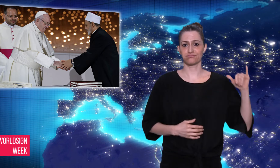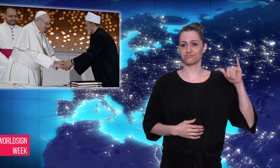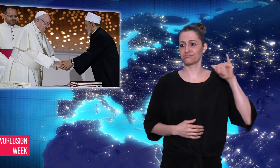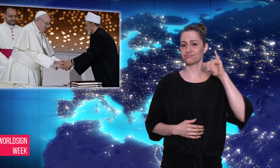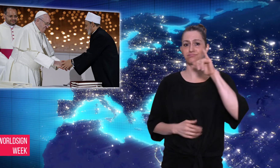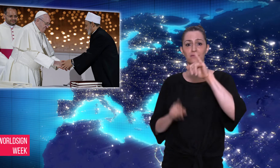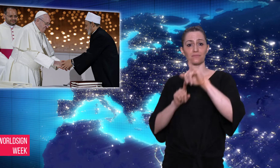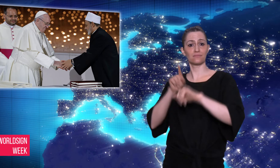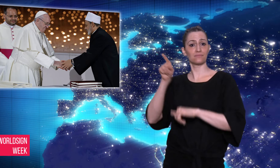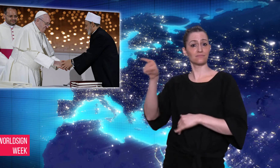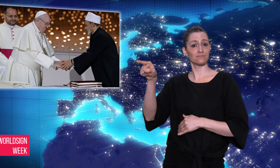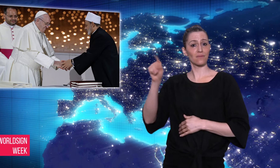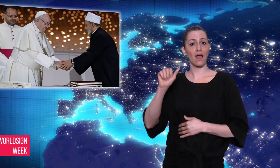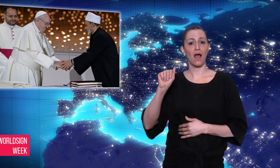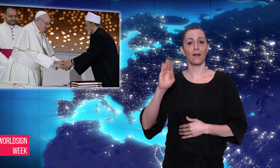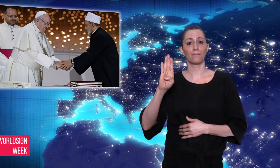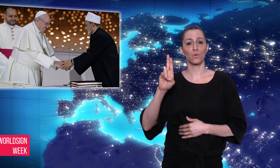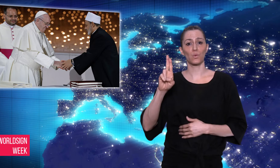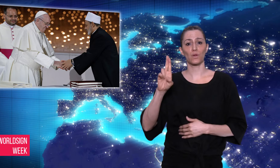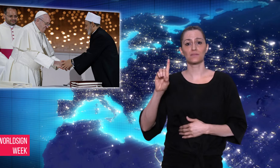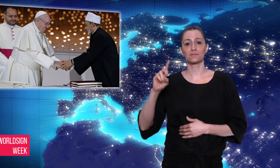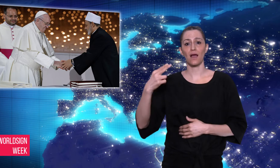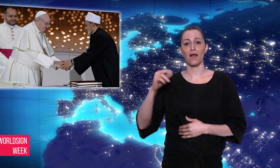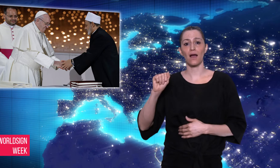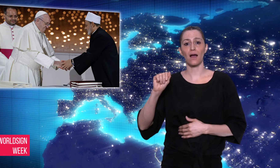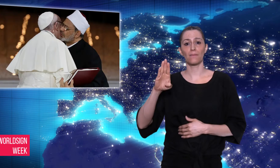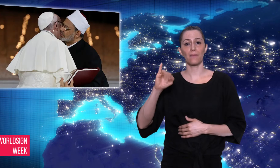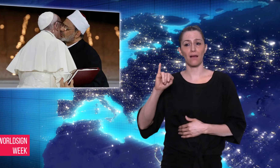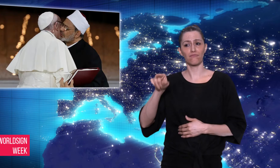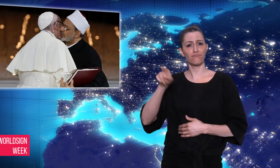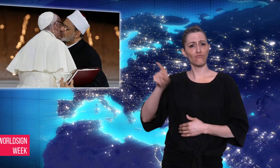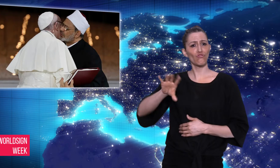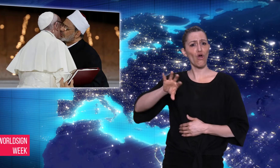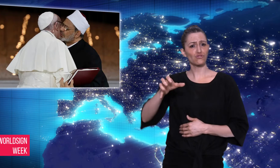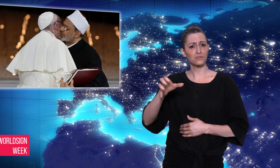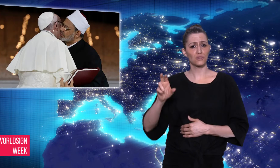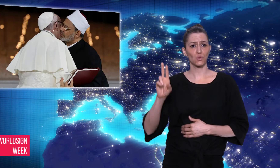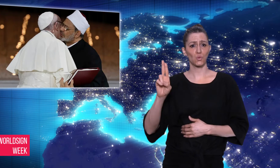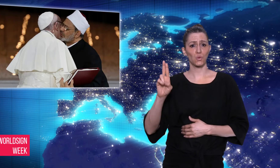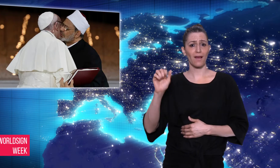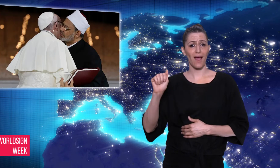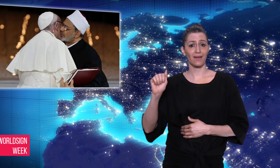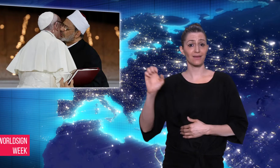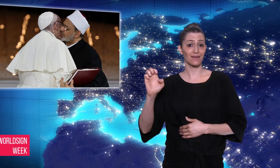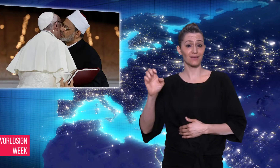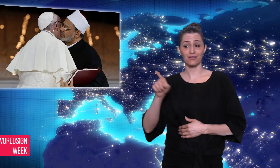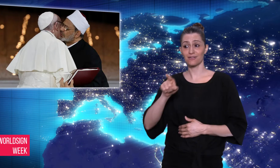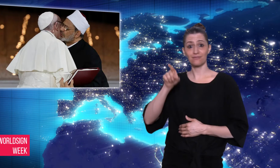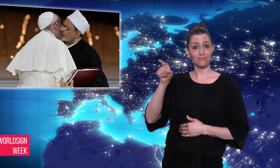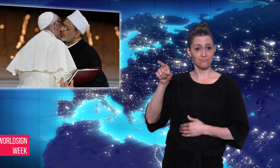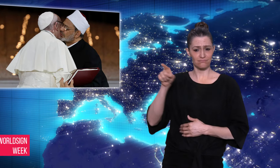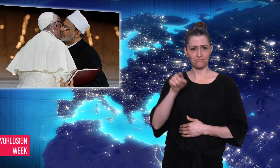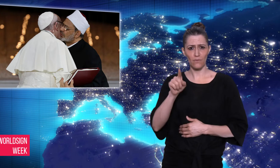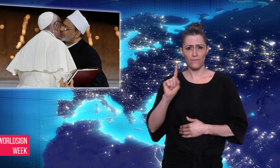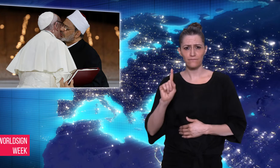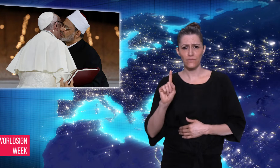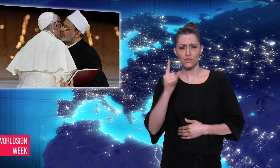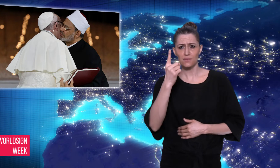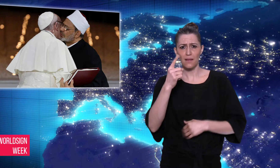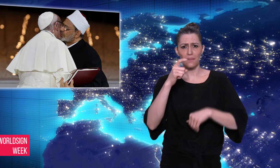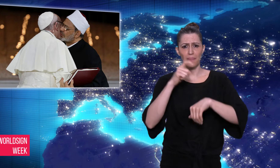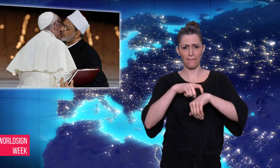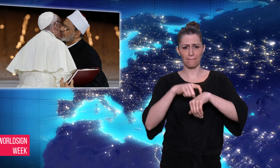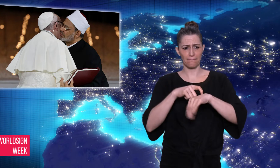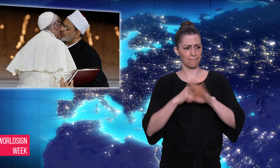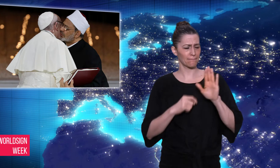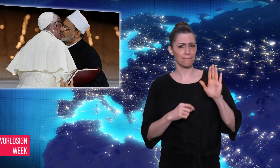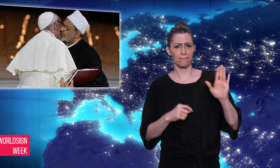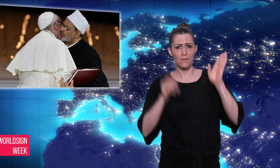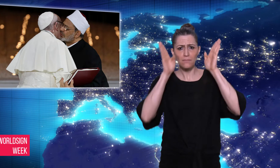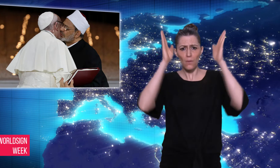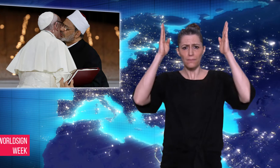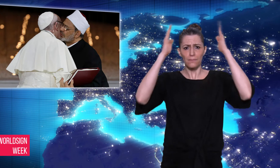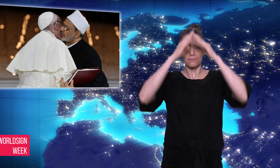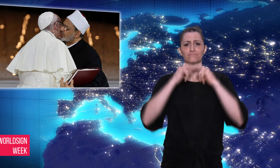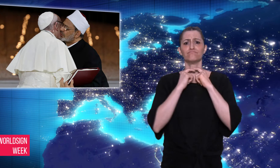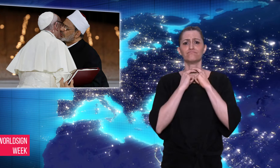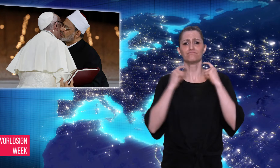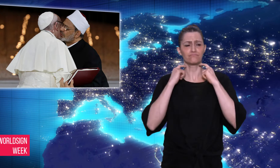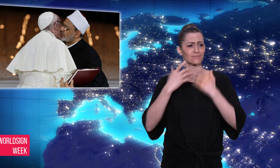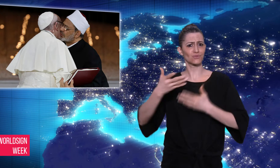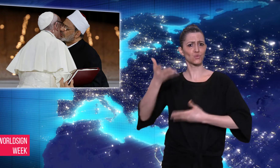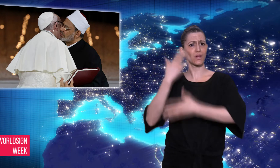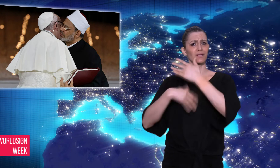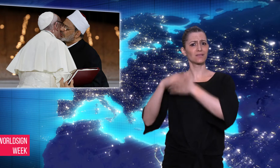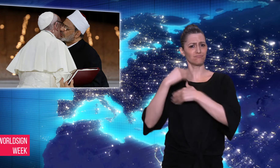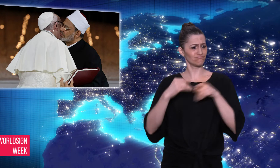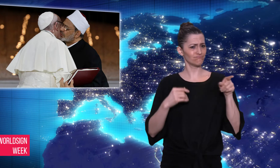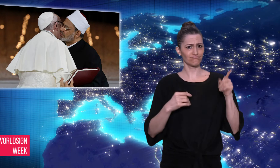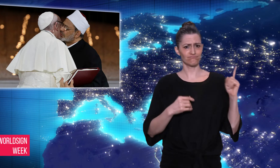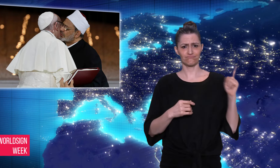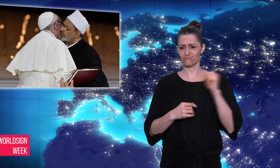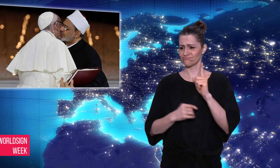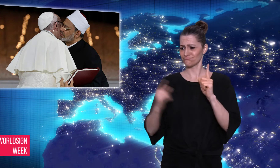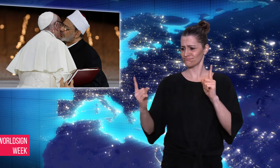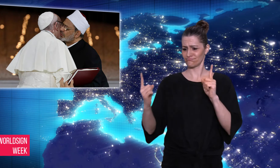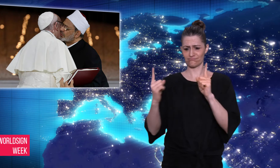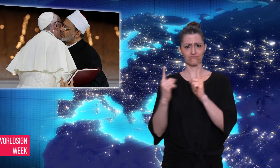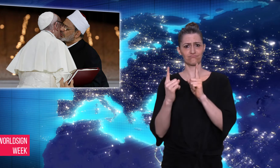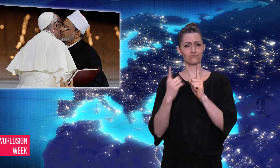Dhabi, United Arab Emirates - the first ever in papal history